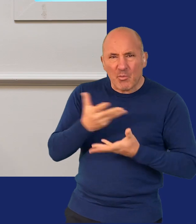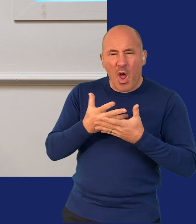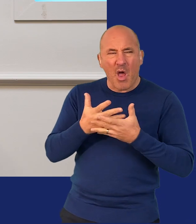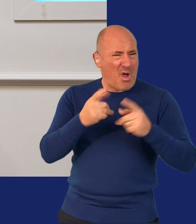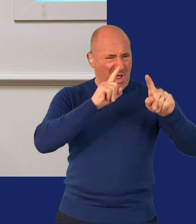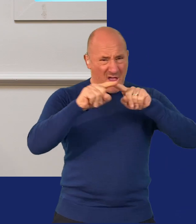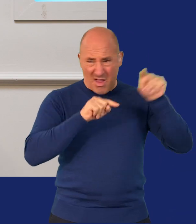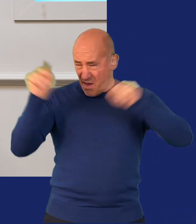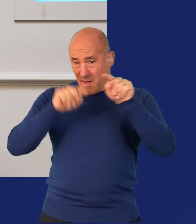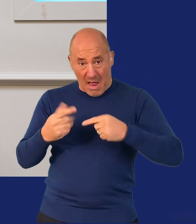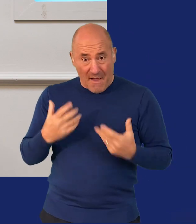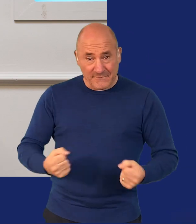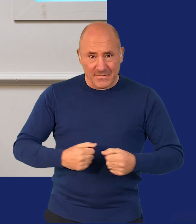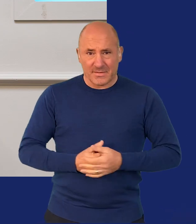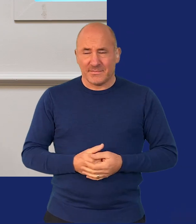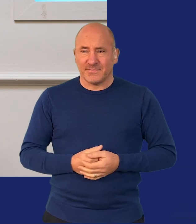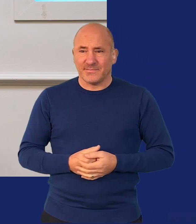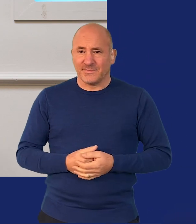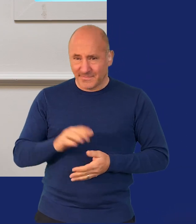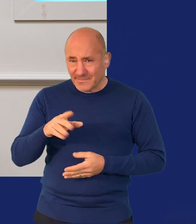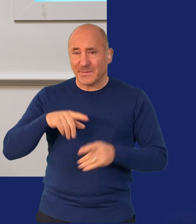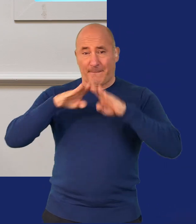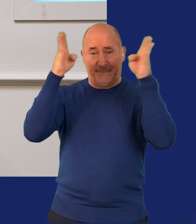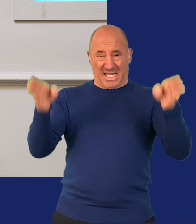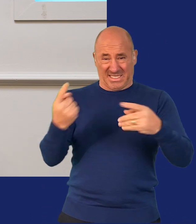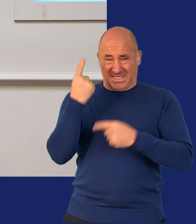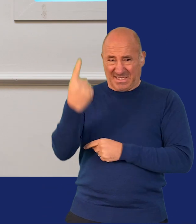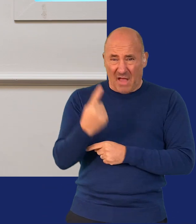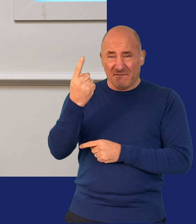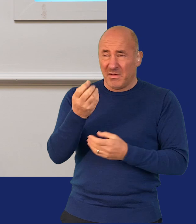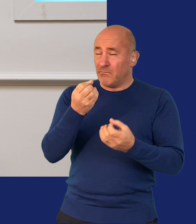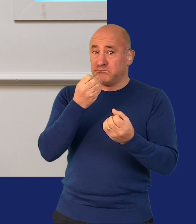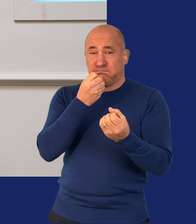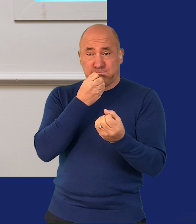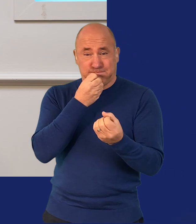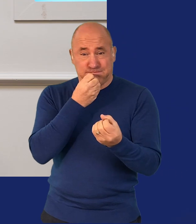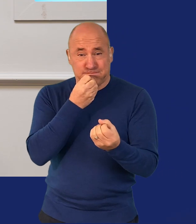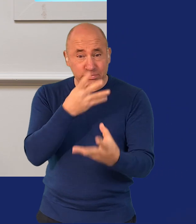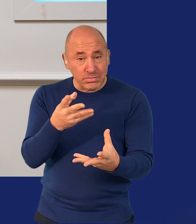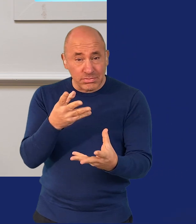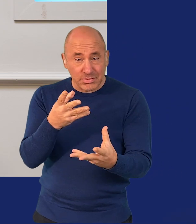And beyond that, so, you know, the building itself is obviously really great in lots of ways, but actually the location.